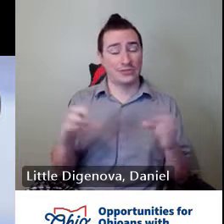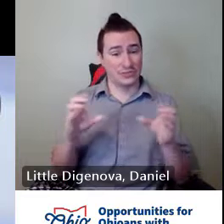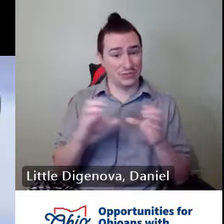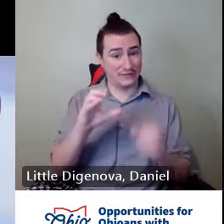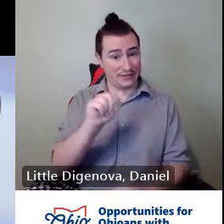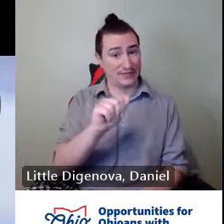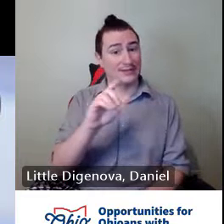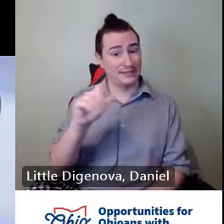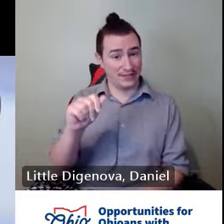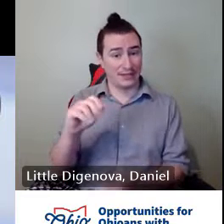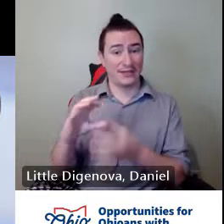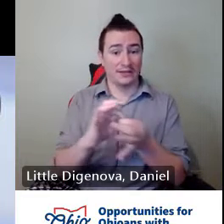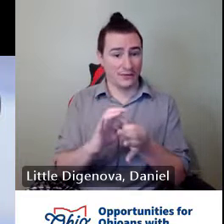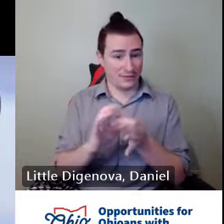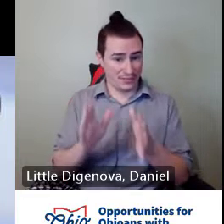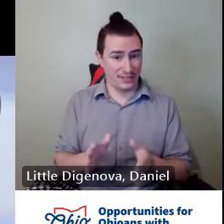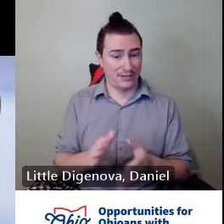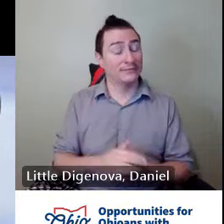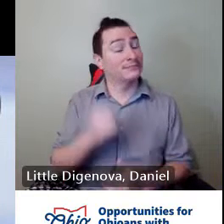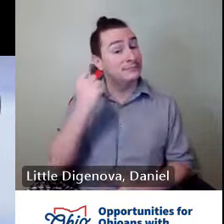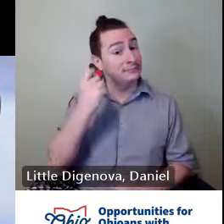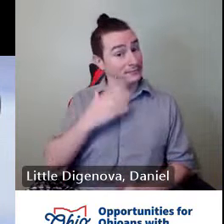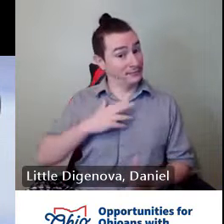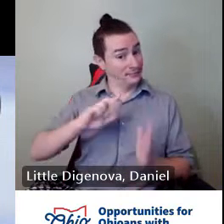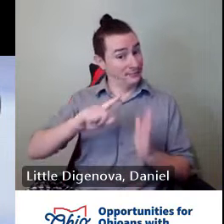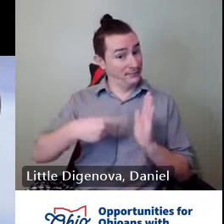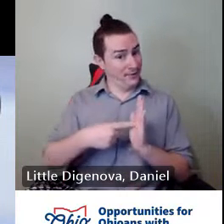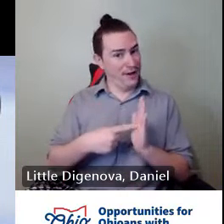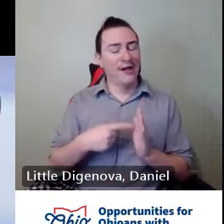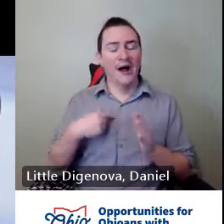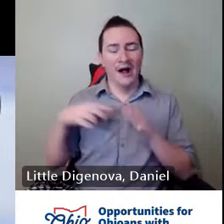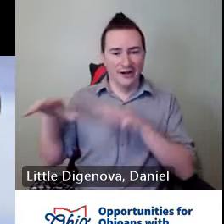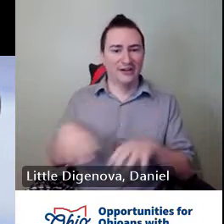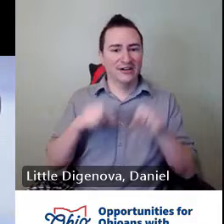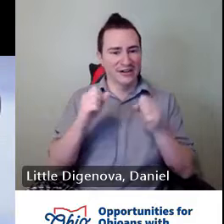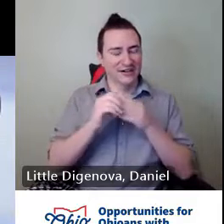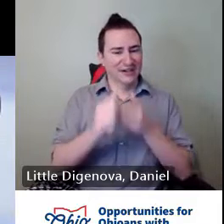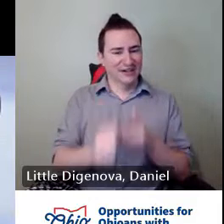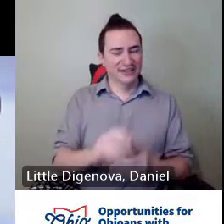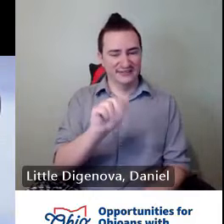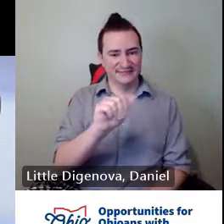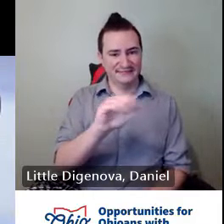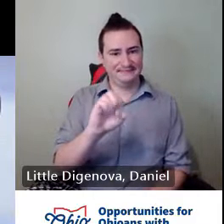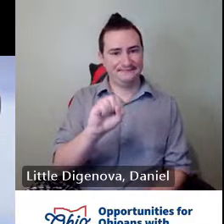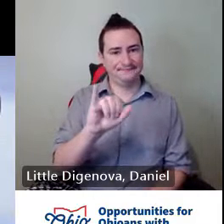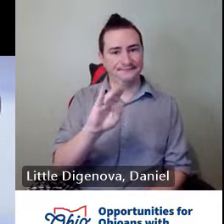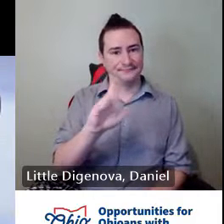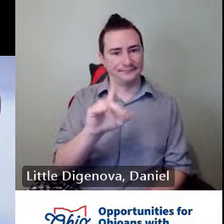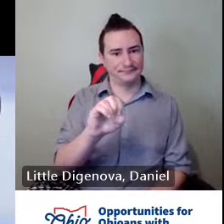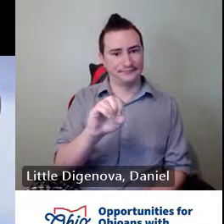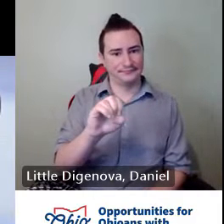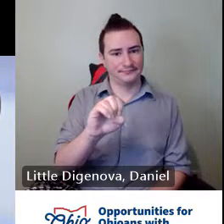In my role, I am leading the efforts of the Accessible Ohio initiative and the Accessible Ohio team, which is aimed at